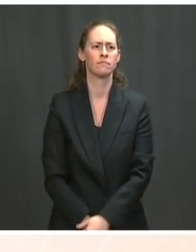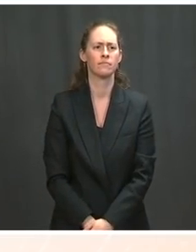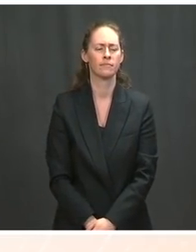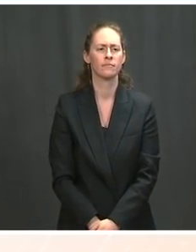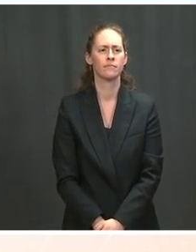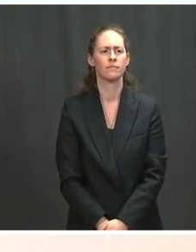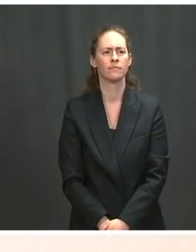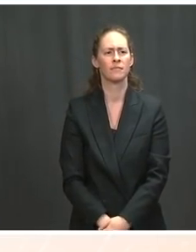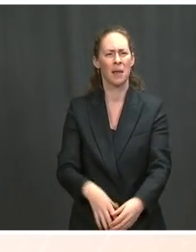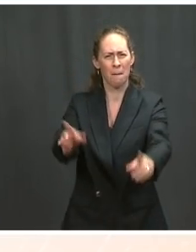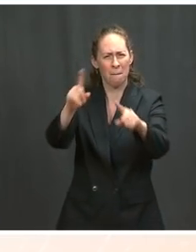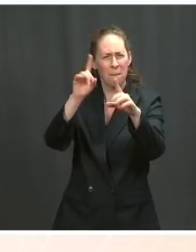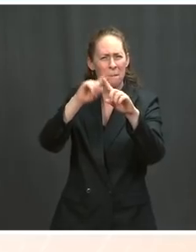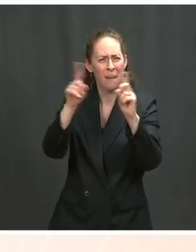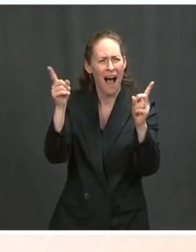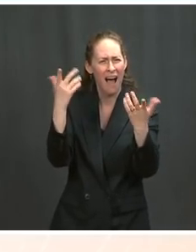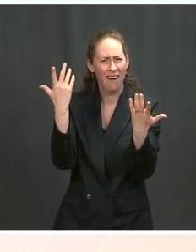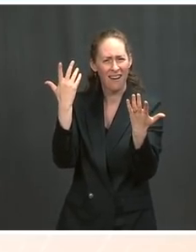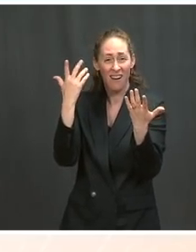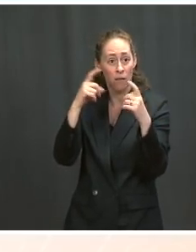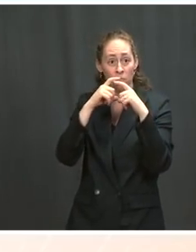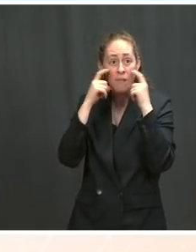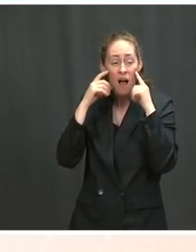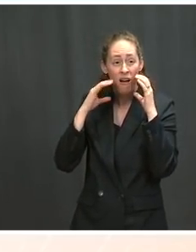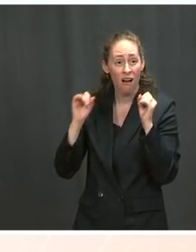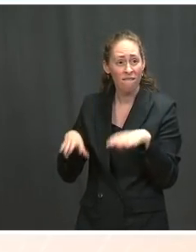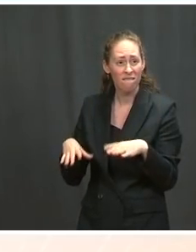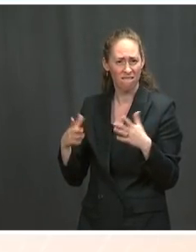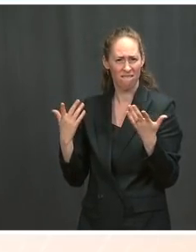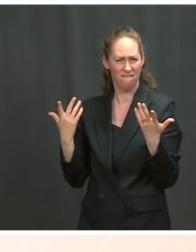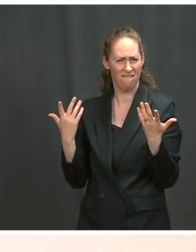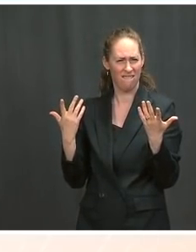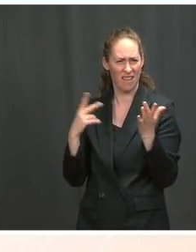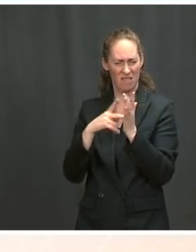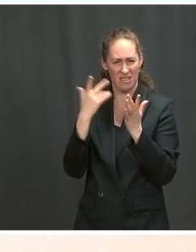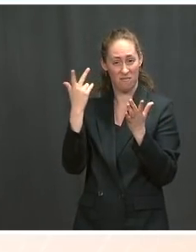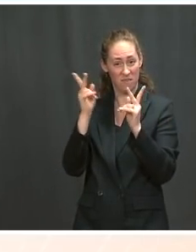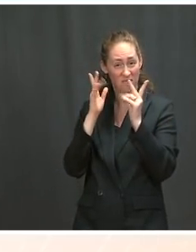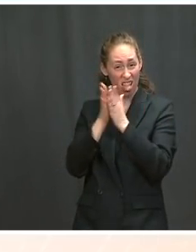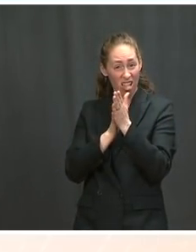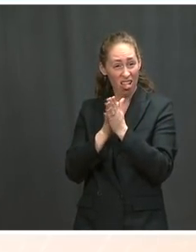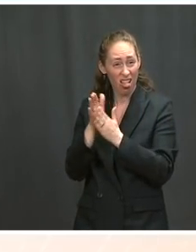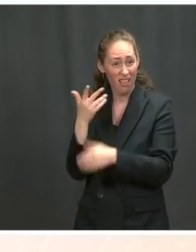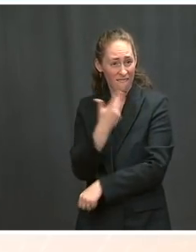that may incentivize others to get vaccinated -- right? to be able to participate in some of the benefits of being vaccinated.